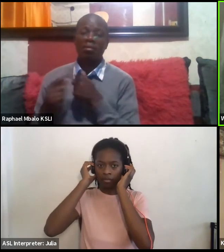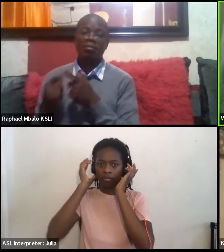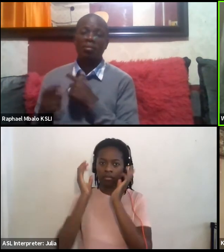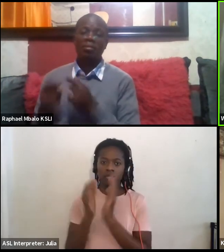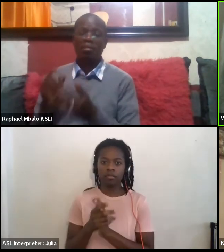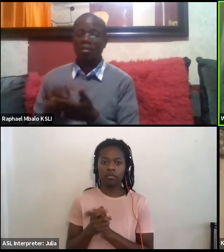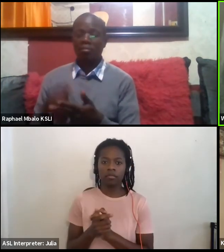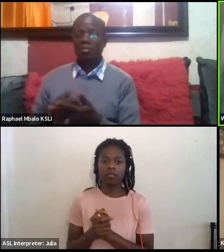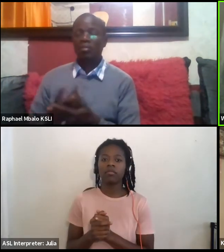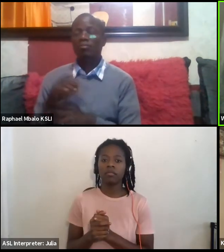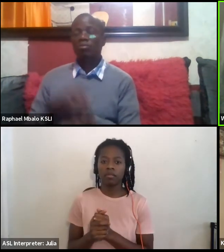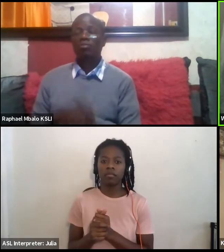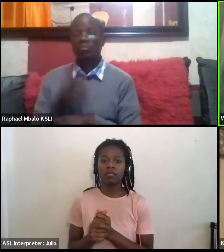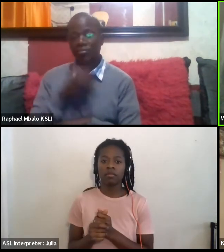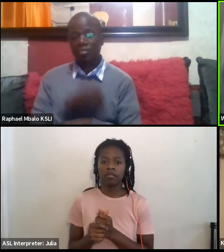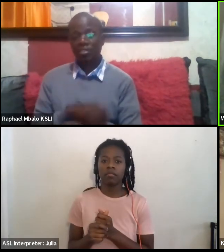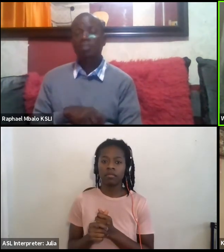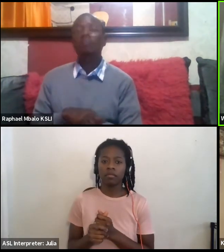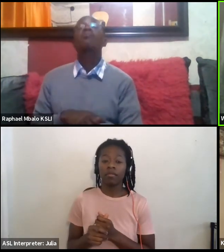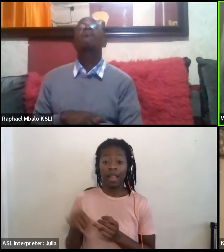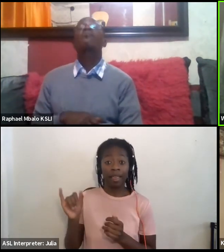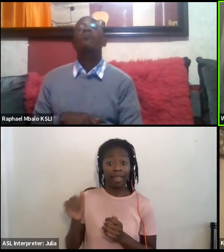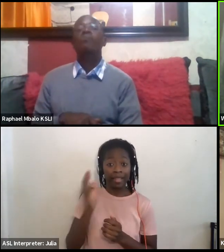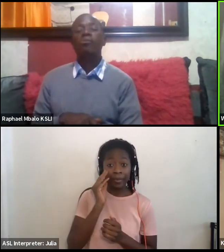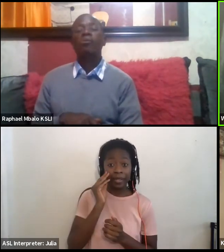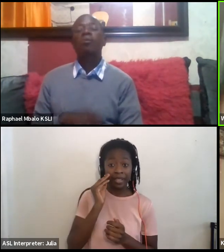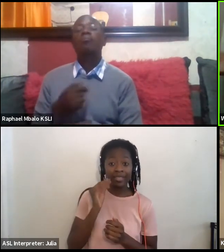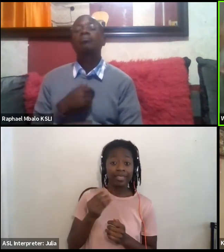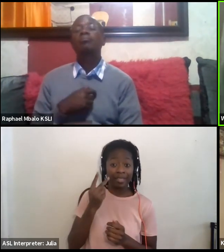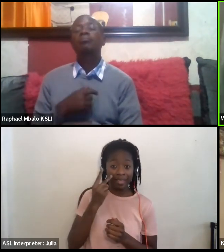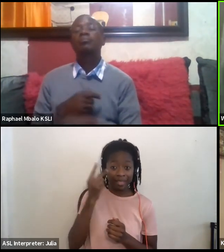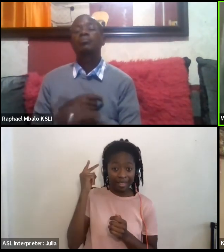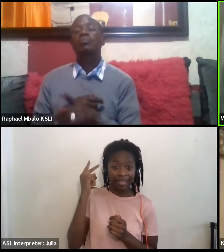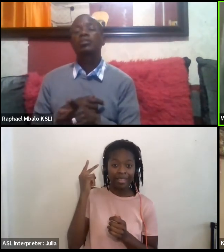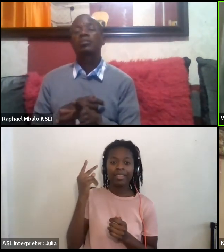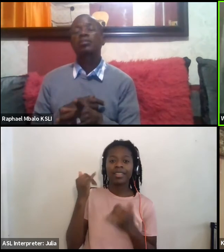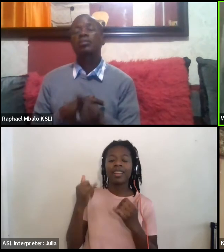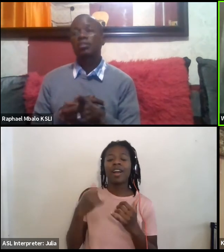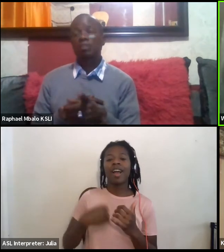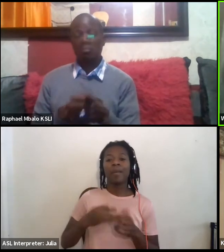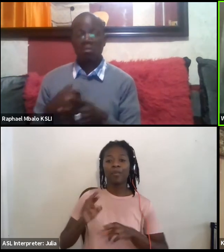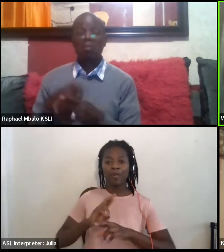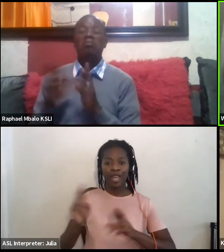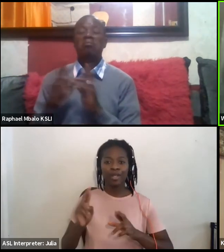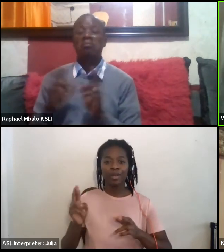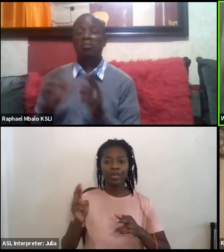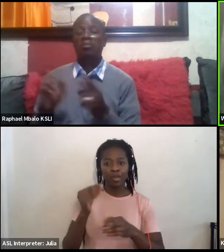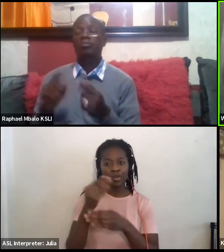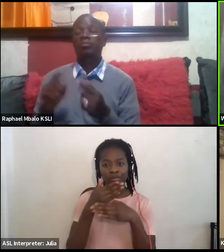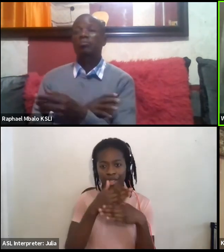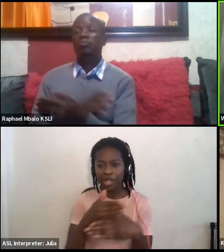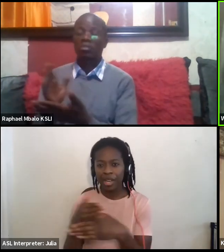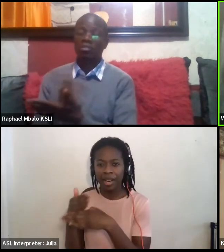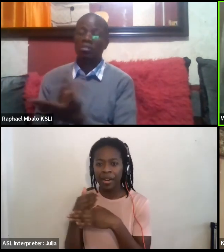I'm definitely ready to now impart it on any actor that I work with more